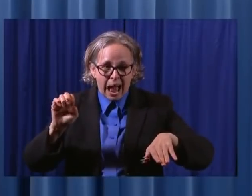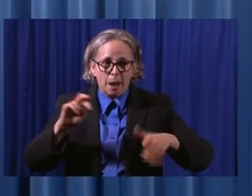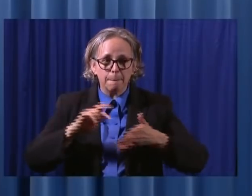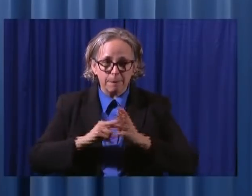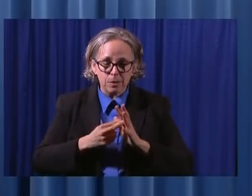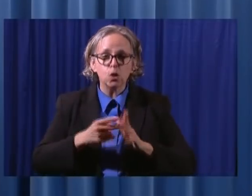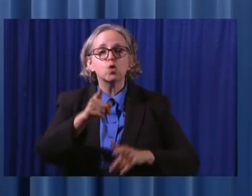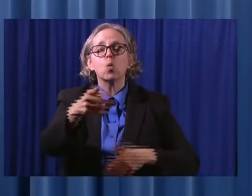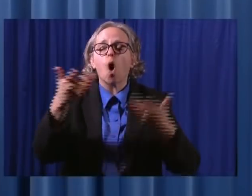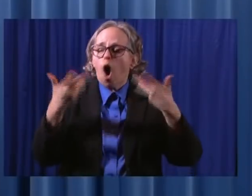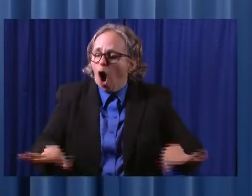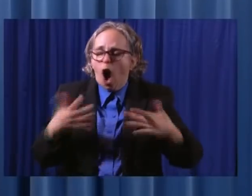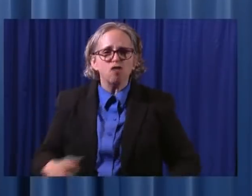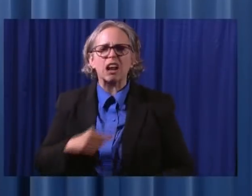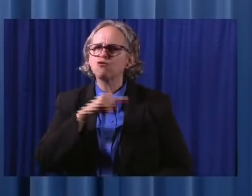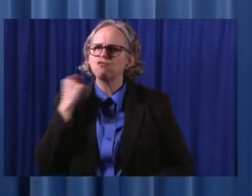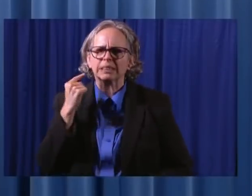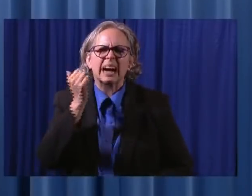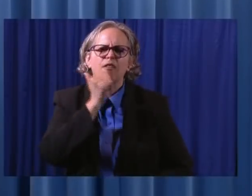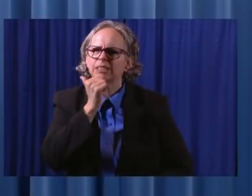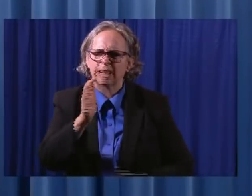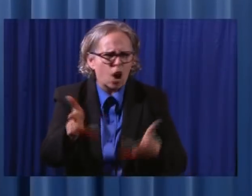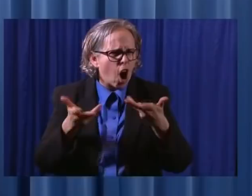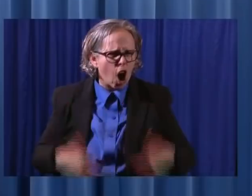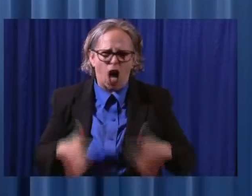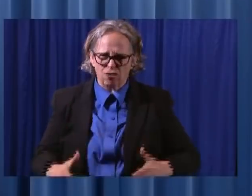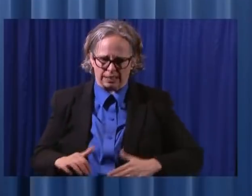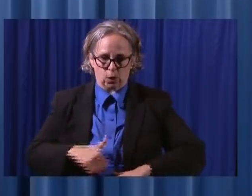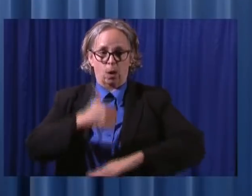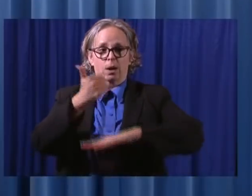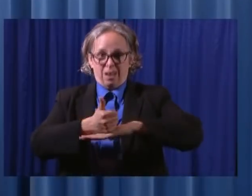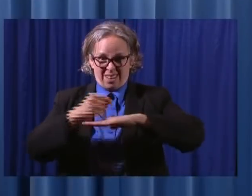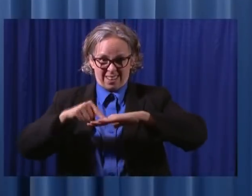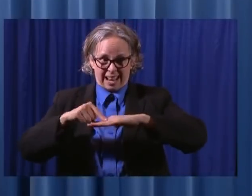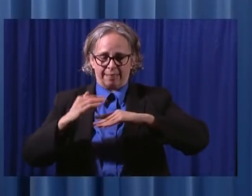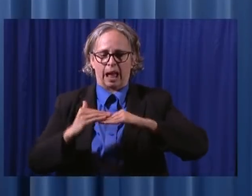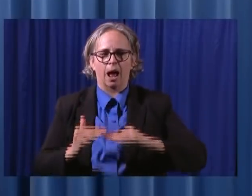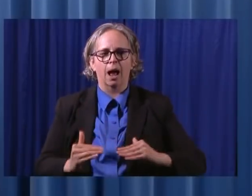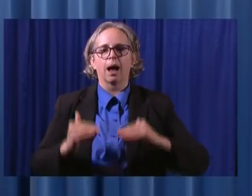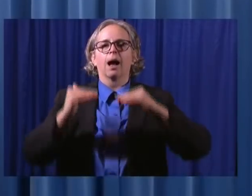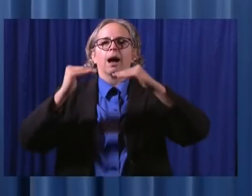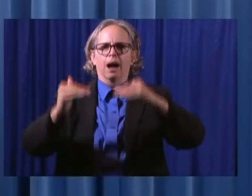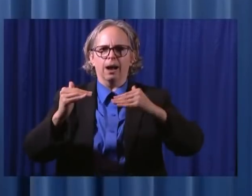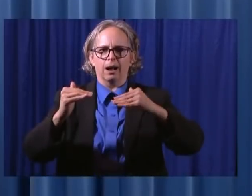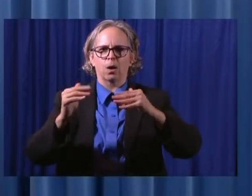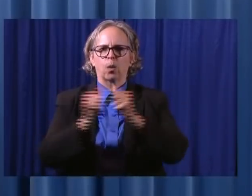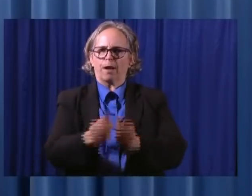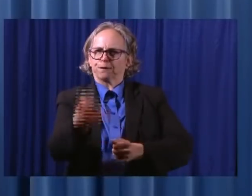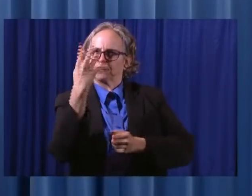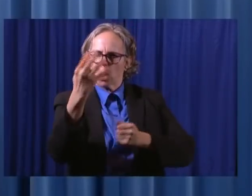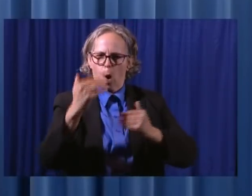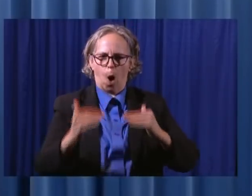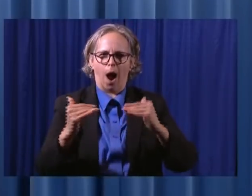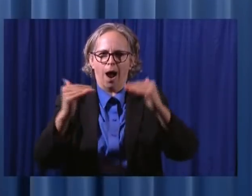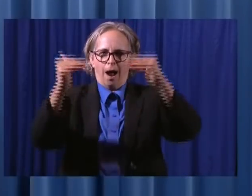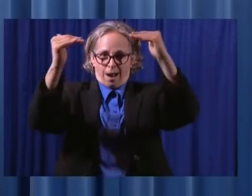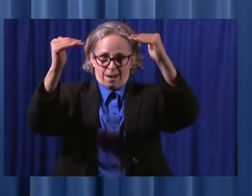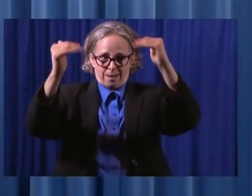THERE IS A BASELINE RISK TO EVERYONE IN EVERY COUNTY, AND COMMUNITY EVERY DAY. YOU HAD TO THAT TO BASELINE AND